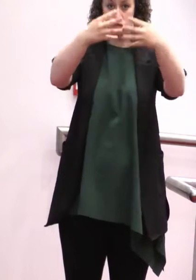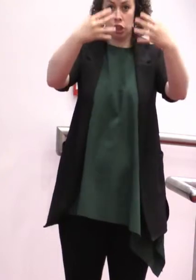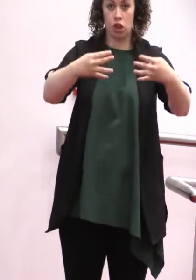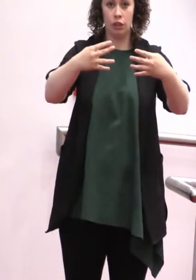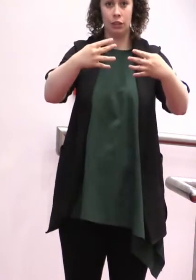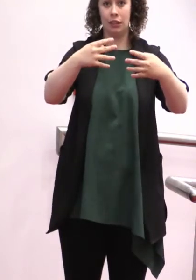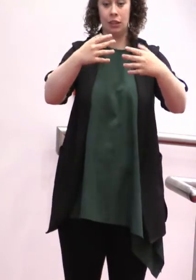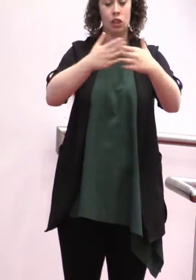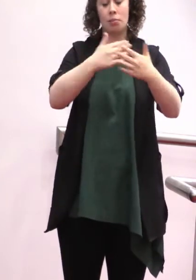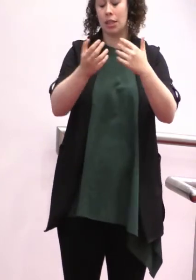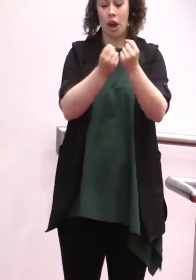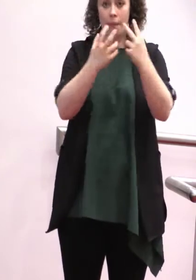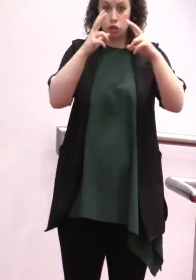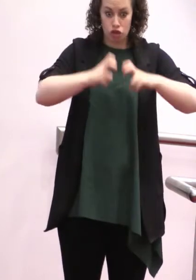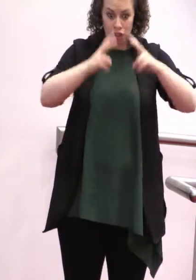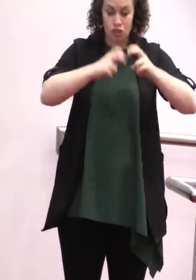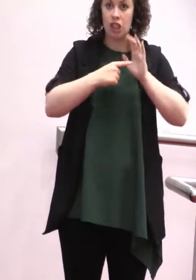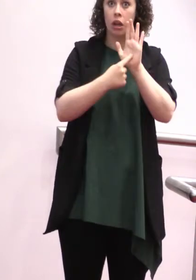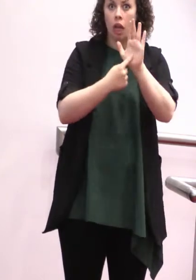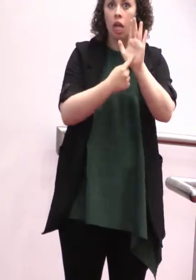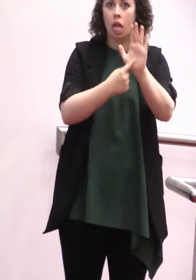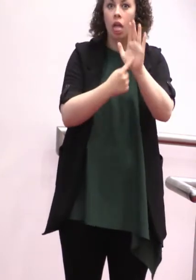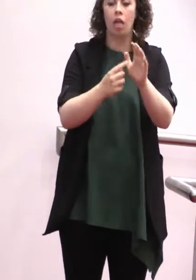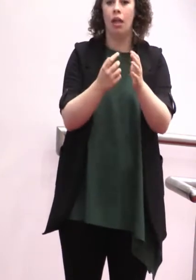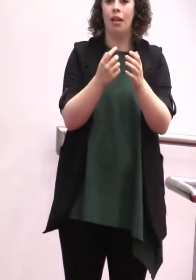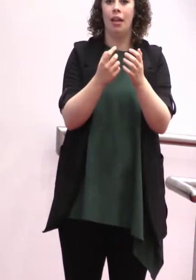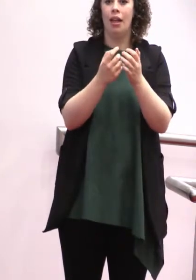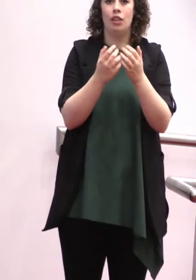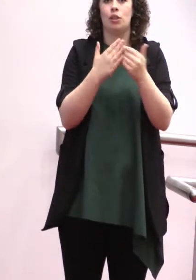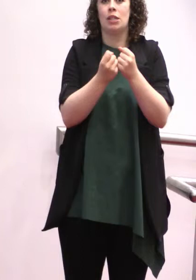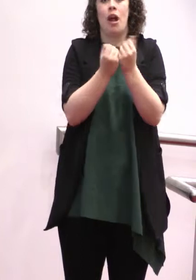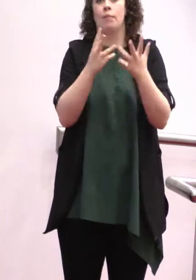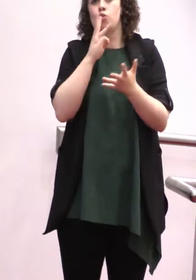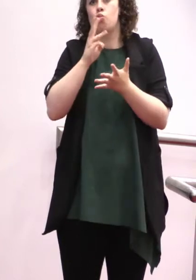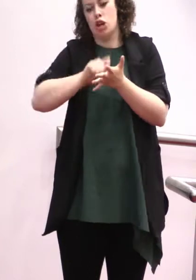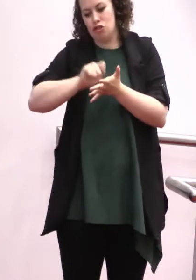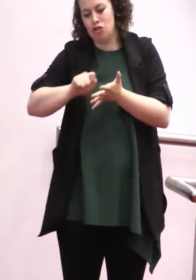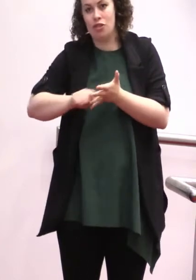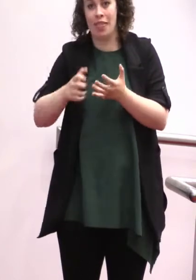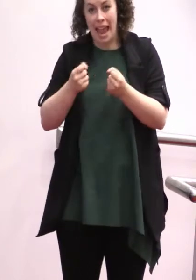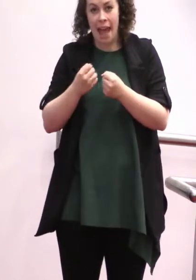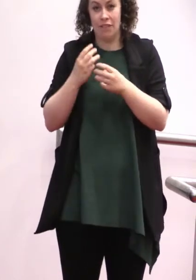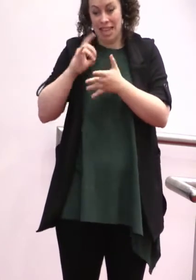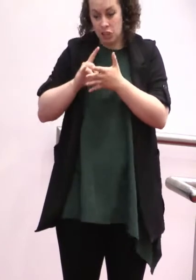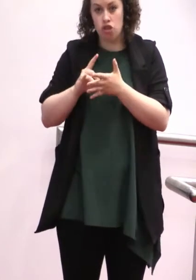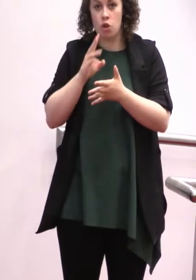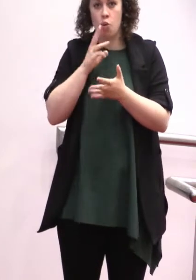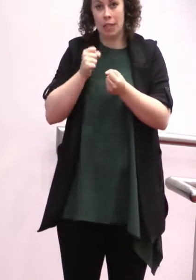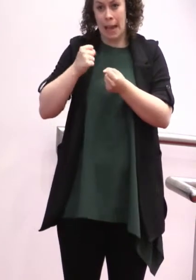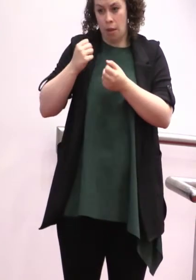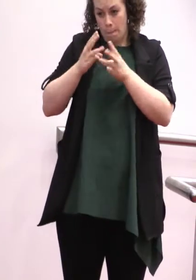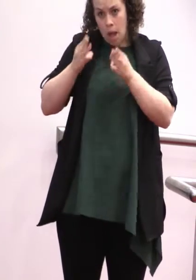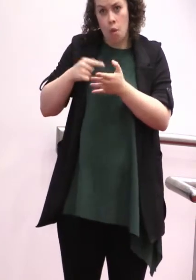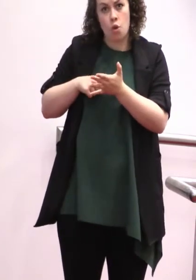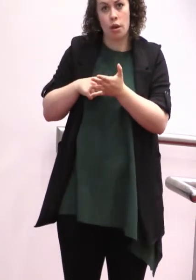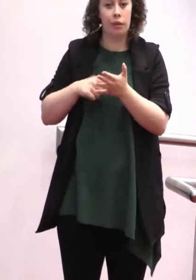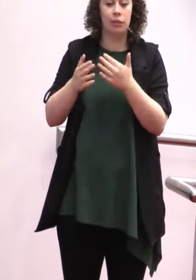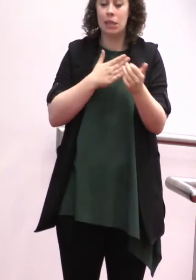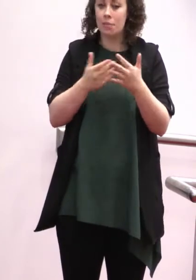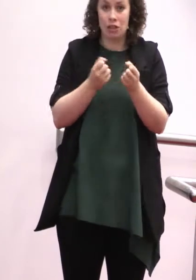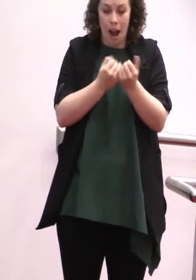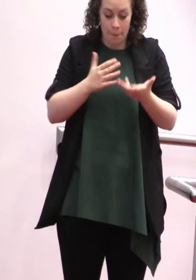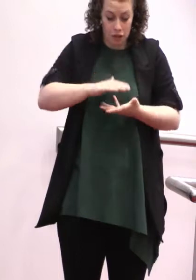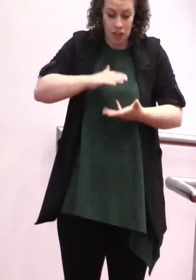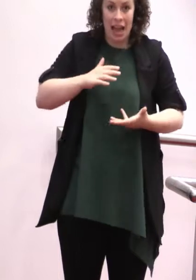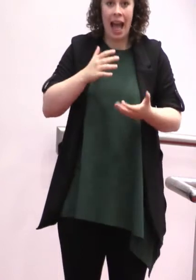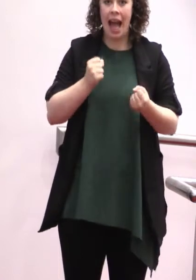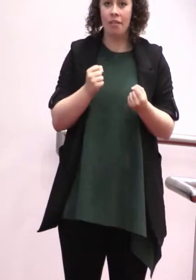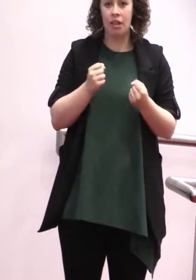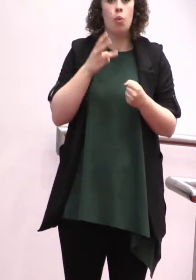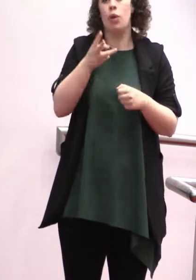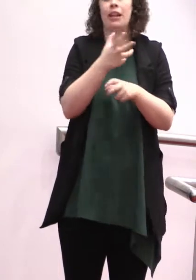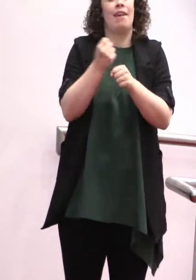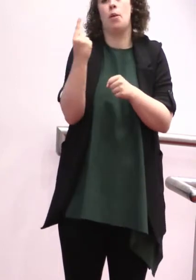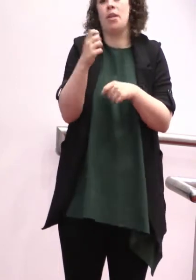much research you have, words that may carry history, what you have is and